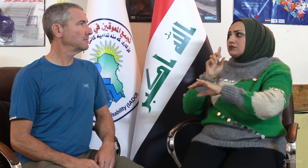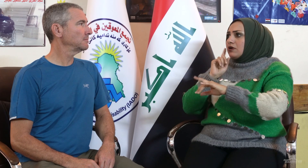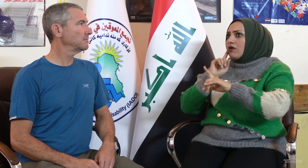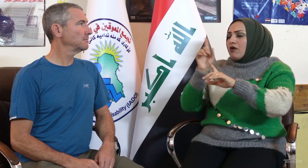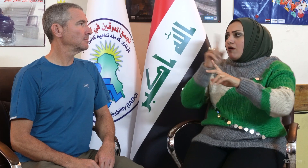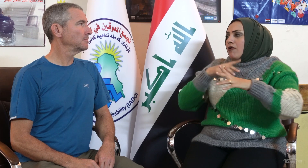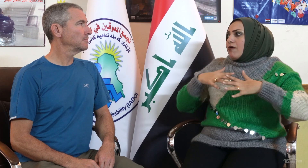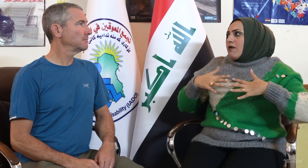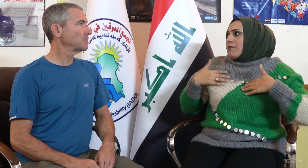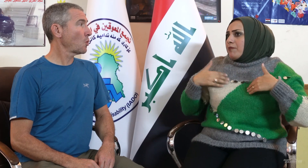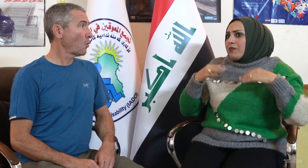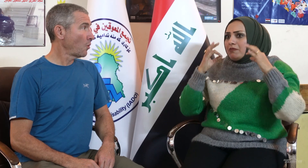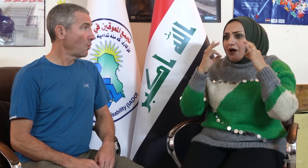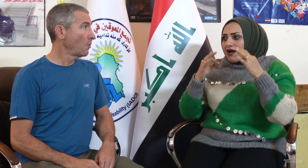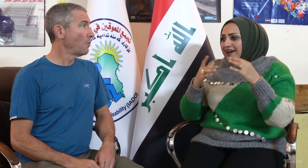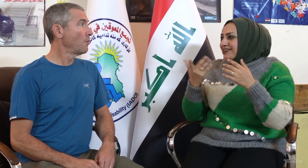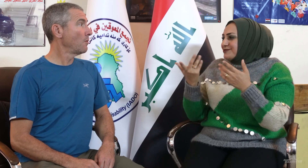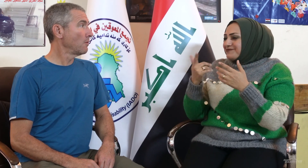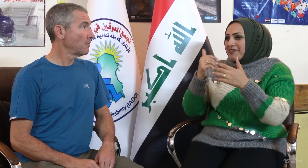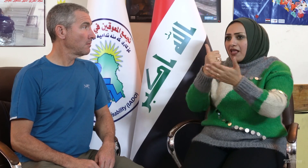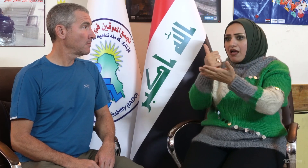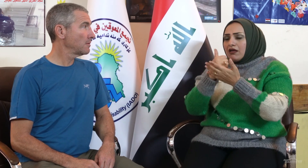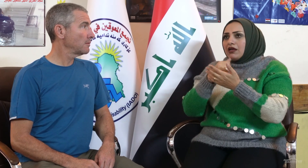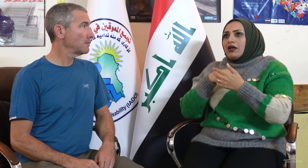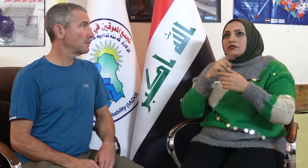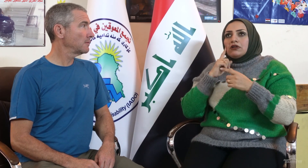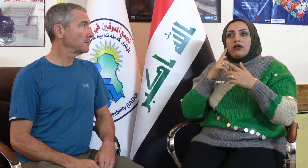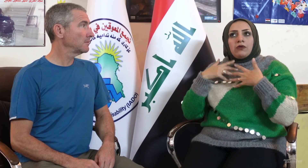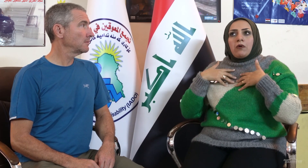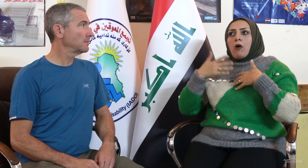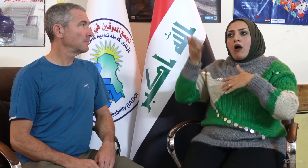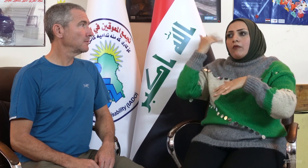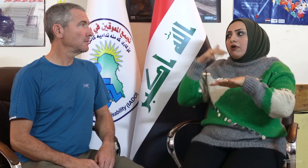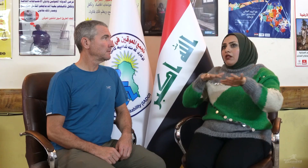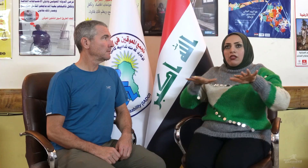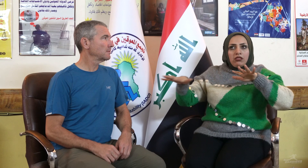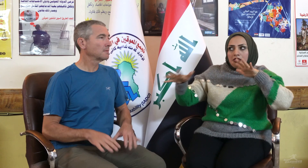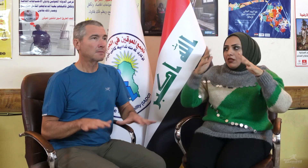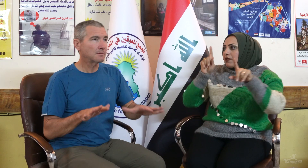Especially when it comes to Deaf women, who often struggle to find proper care.